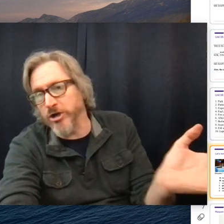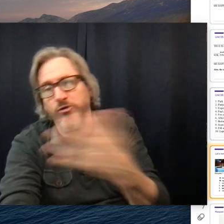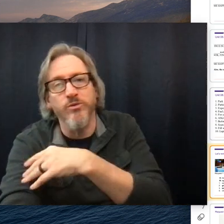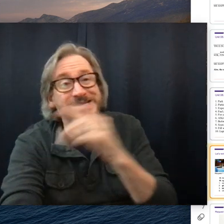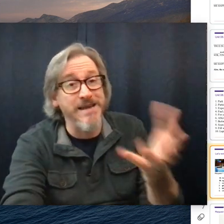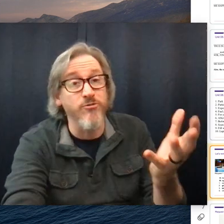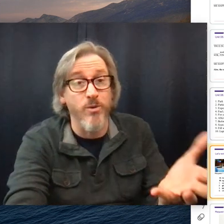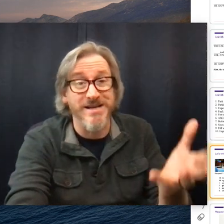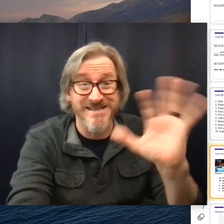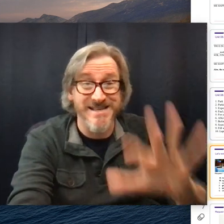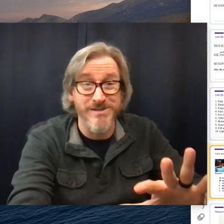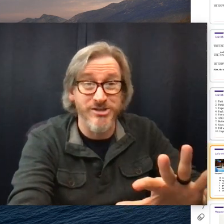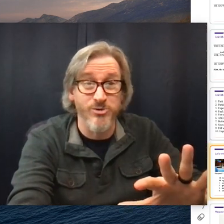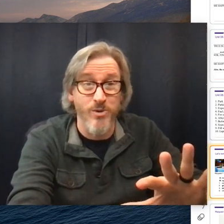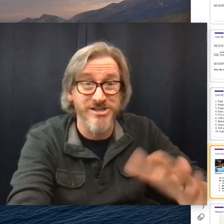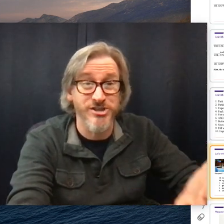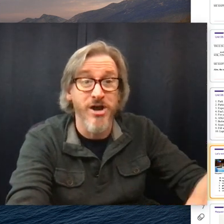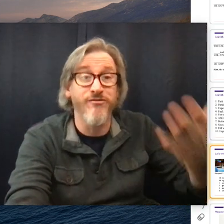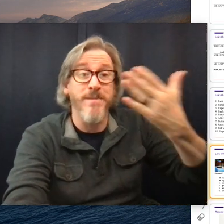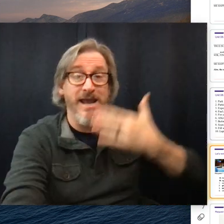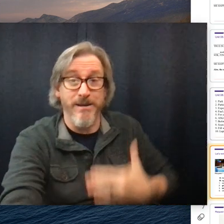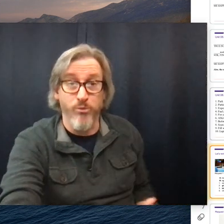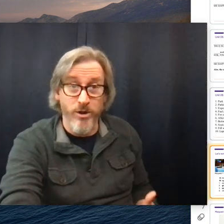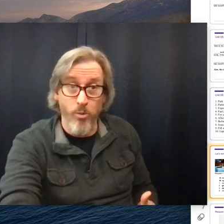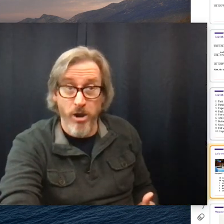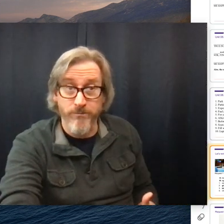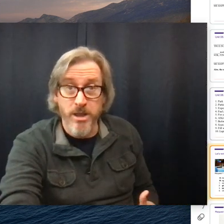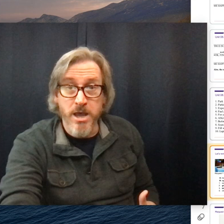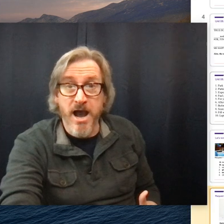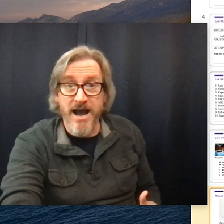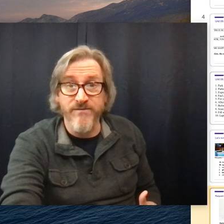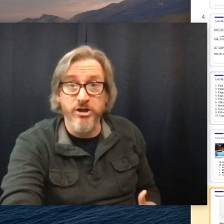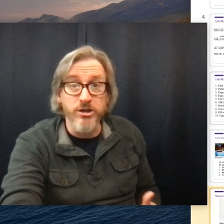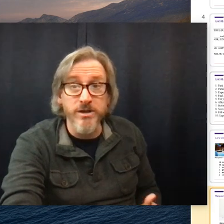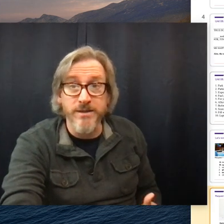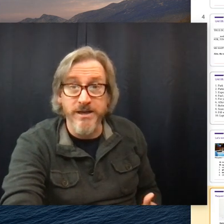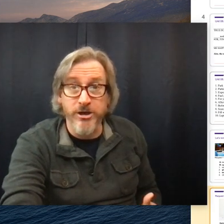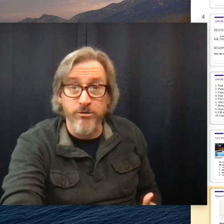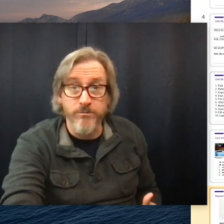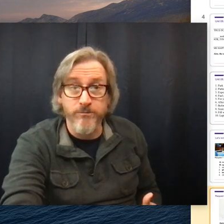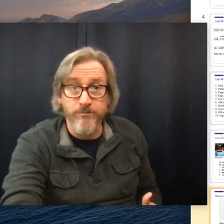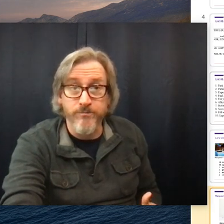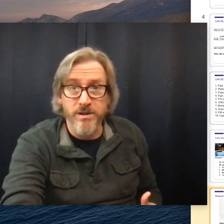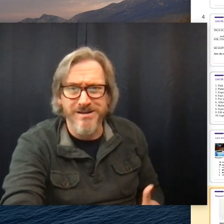to go through those same requests the same six requests from 8.1 I've included them in here